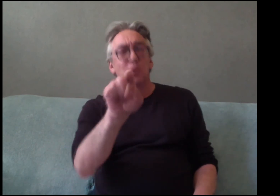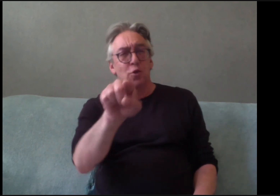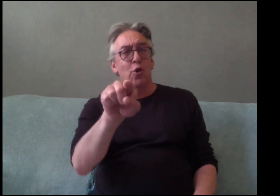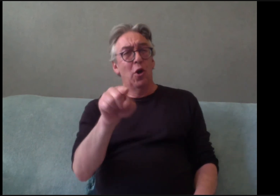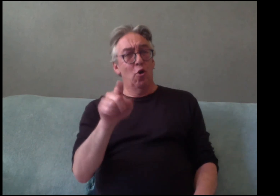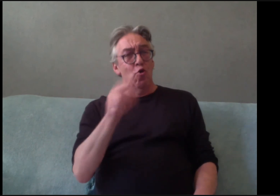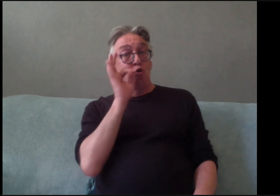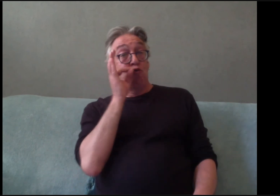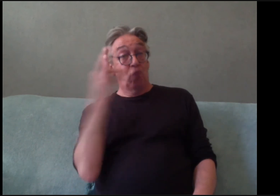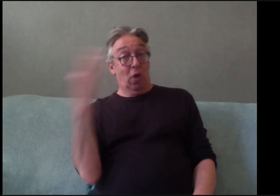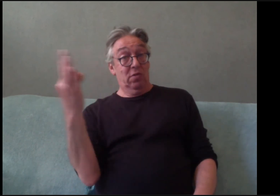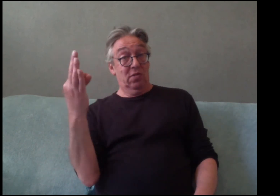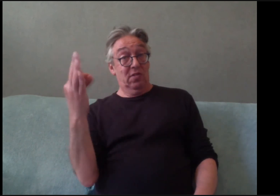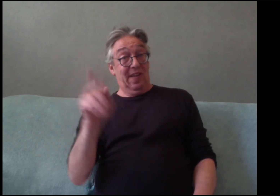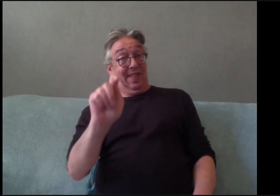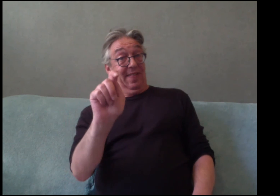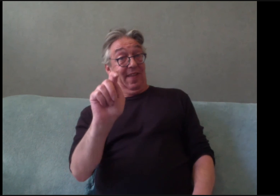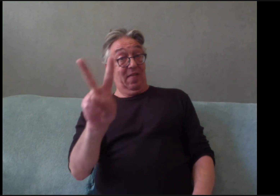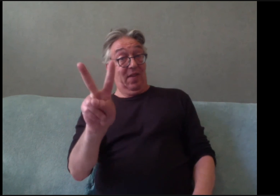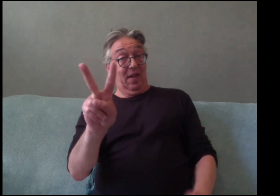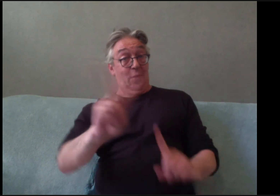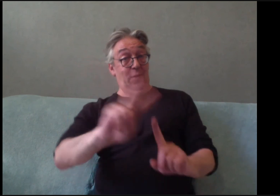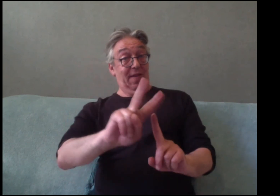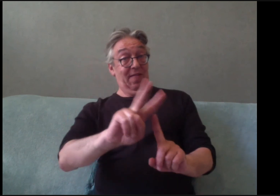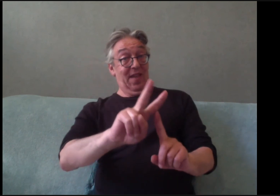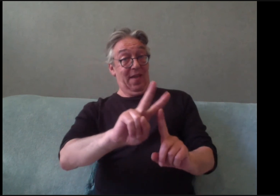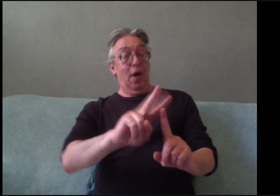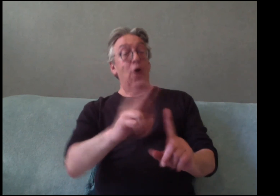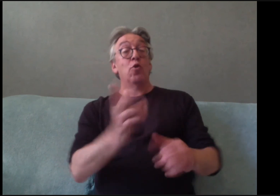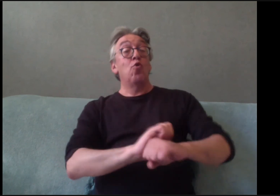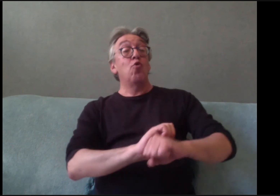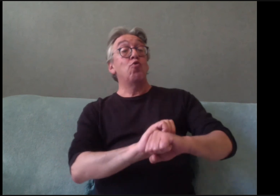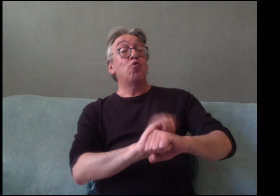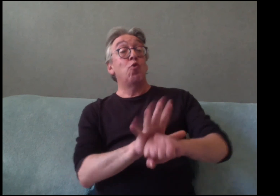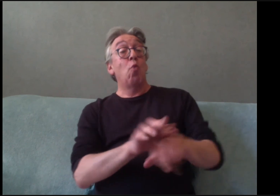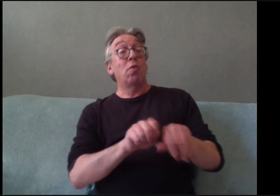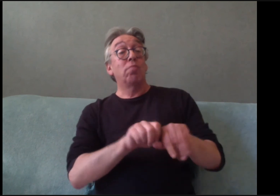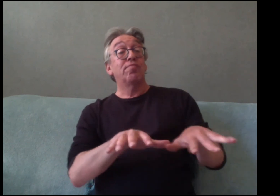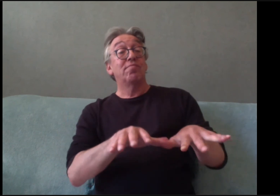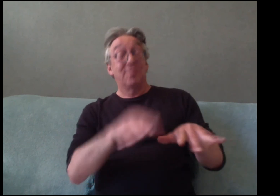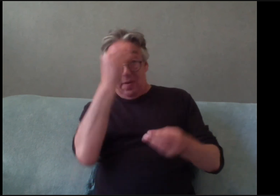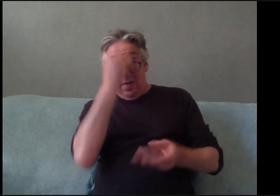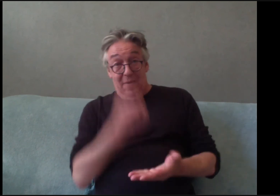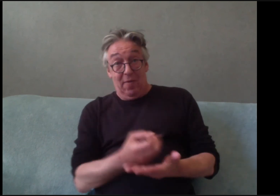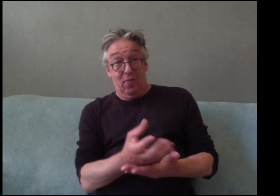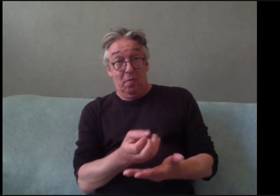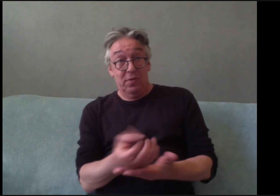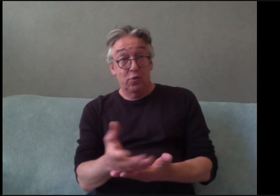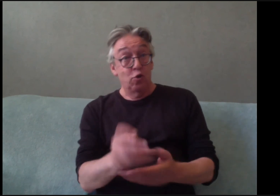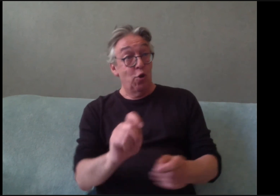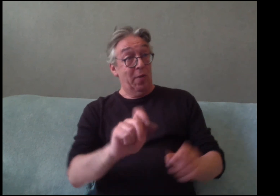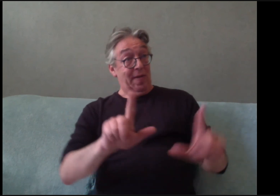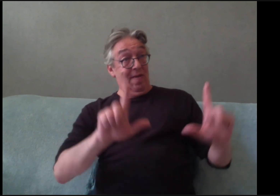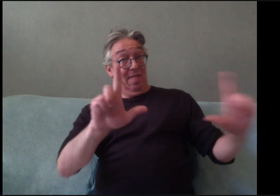related to the COVID-19 broadcasts, what is the situation in France?